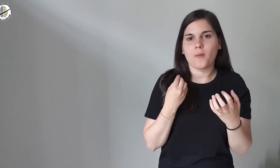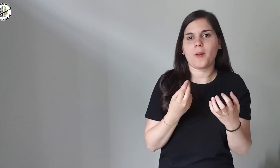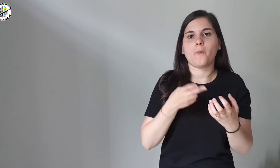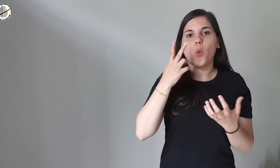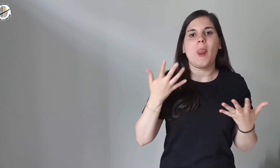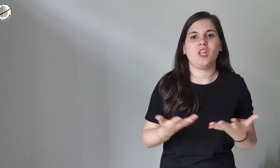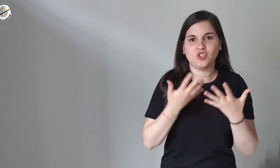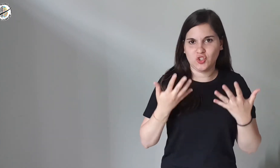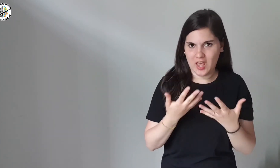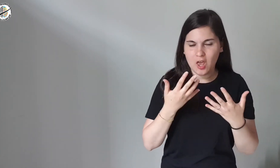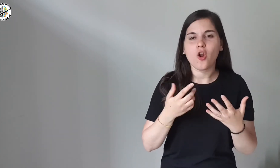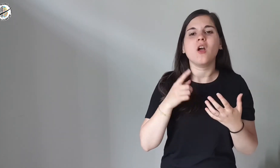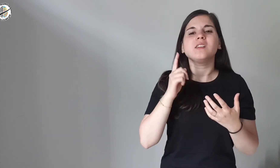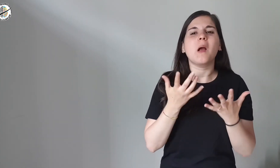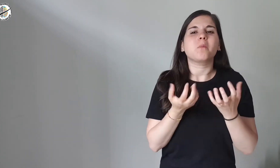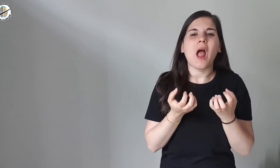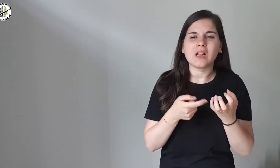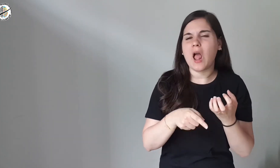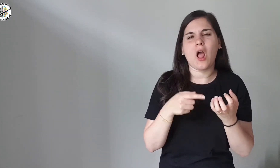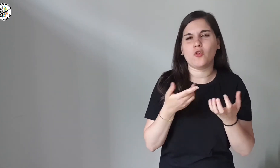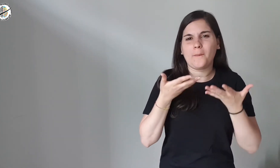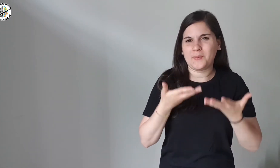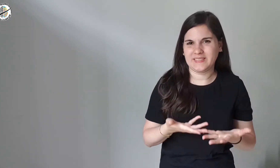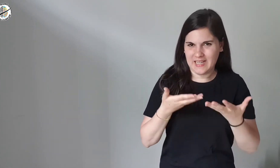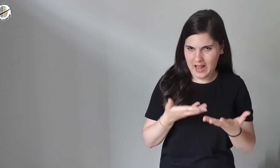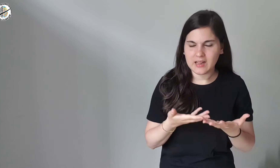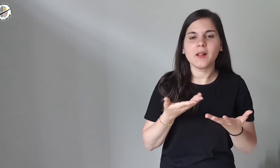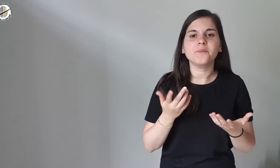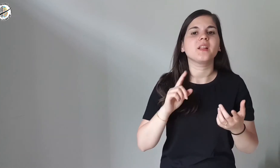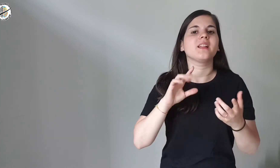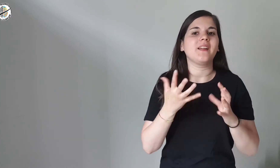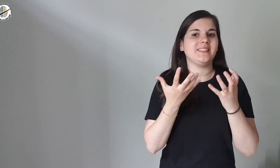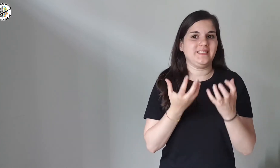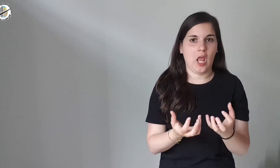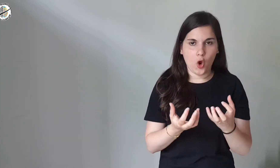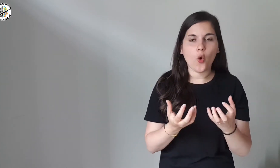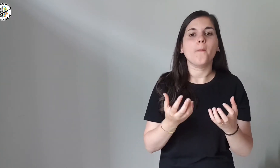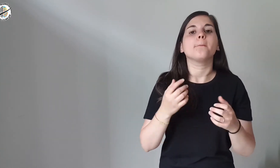because dry was light, wet it weighed more.